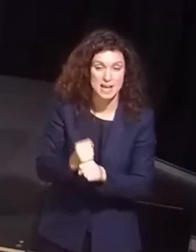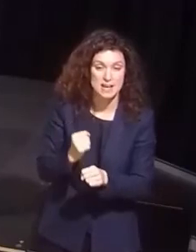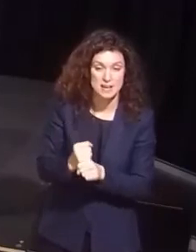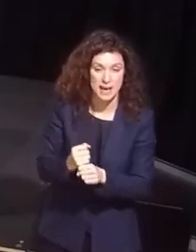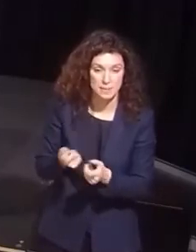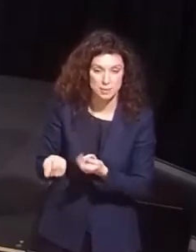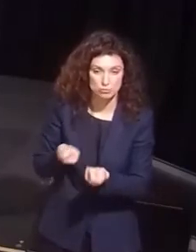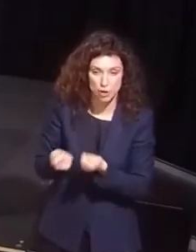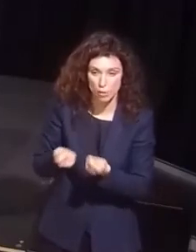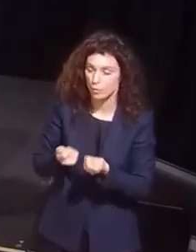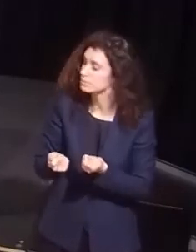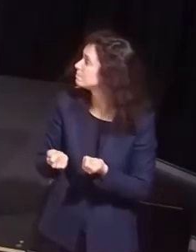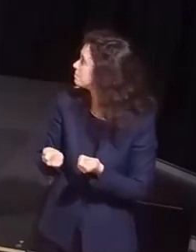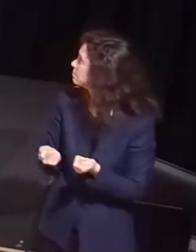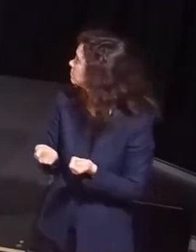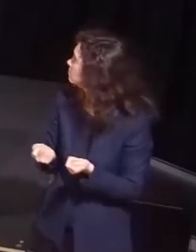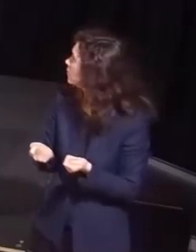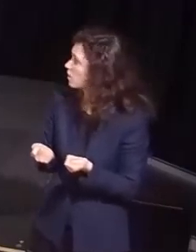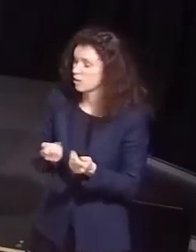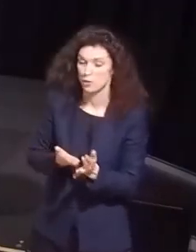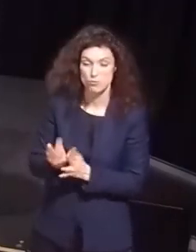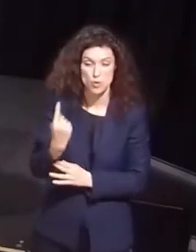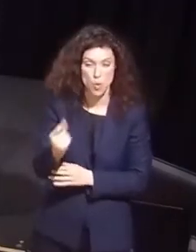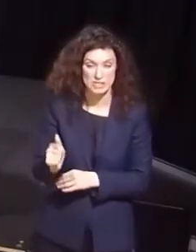again, Celtic Magic and One Switch. A bit cheeky of me.